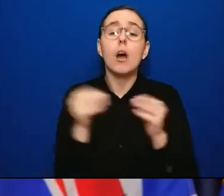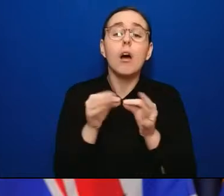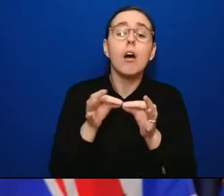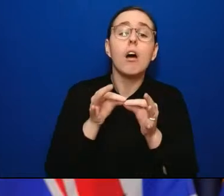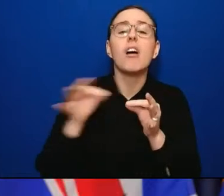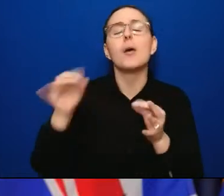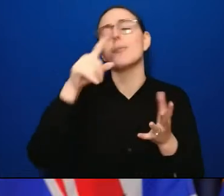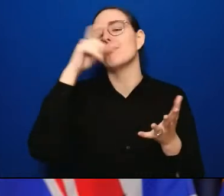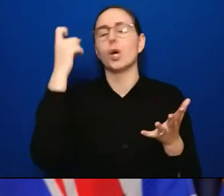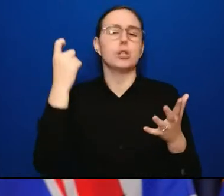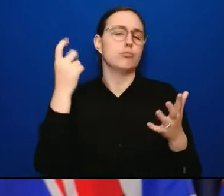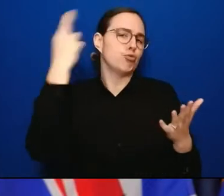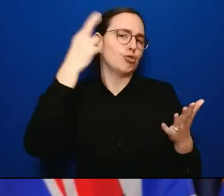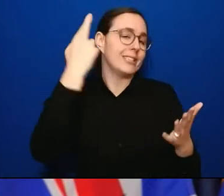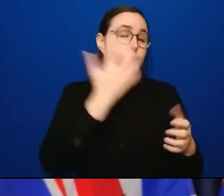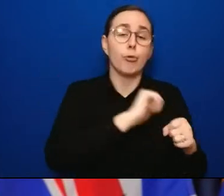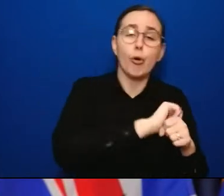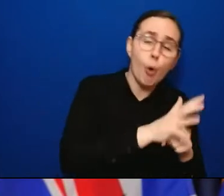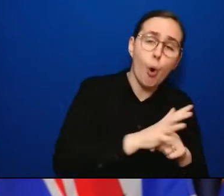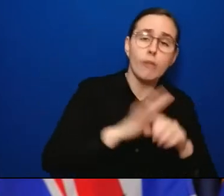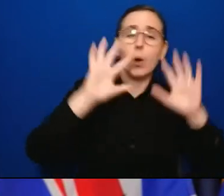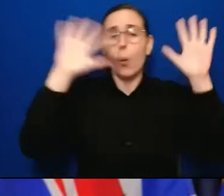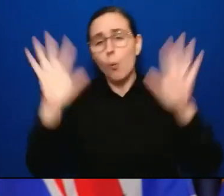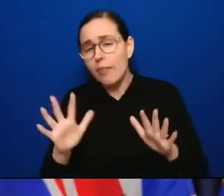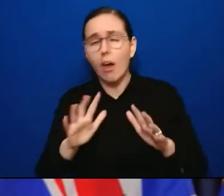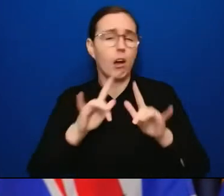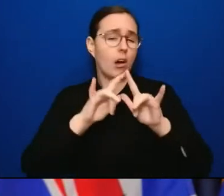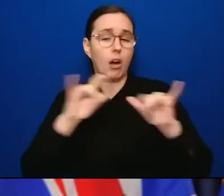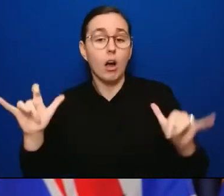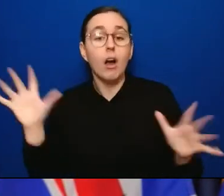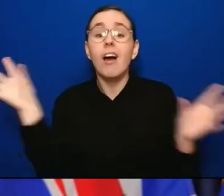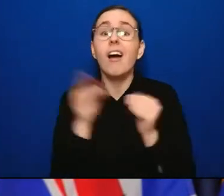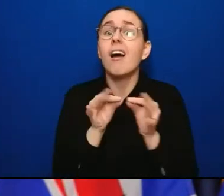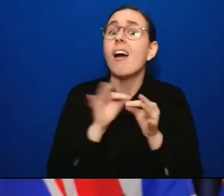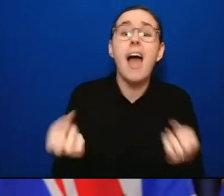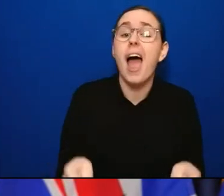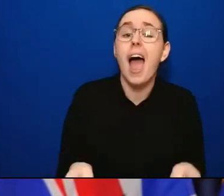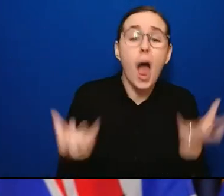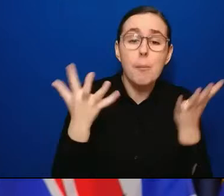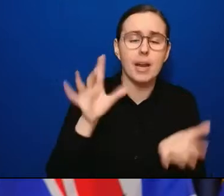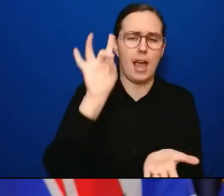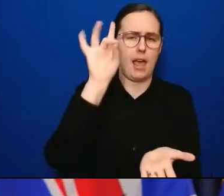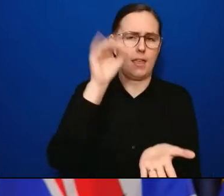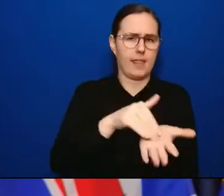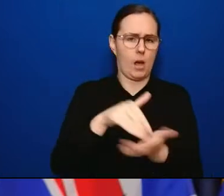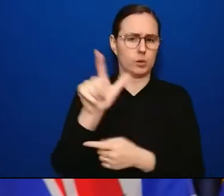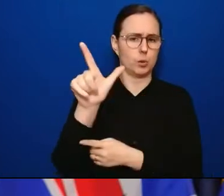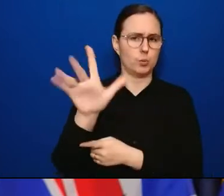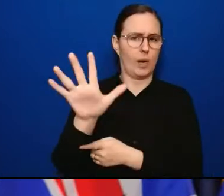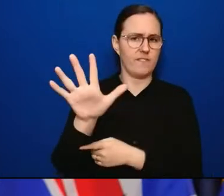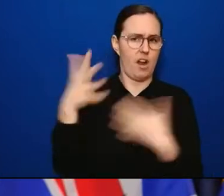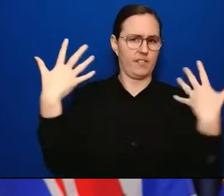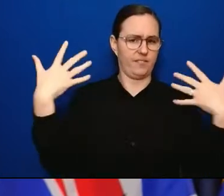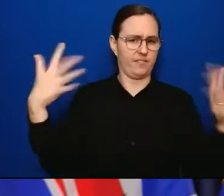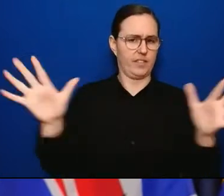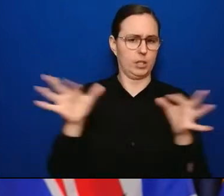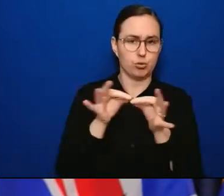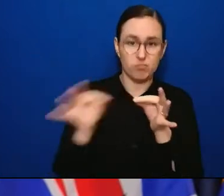several weeks now. Um with with